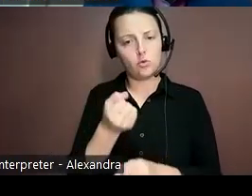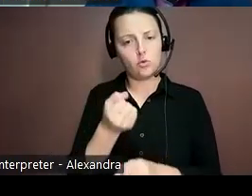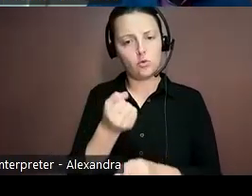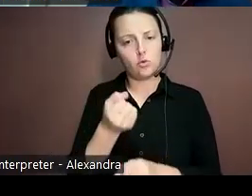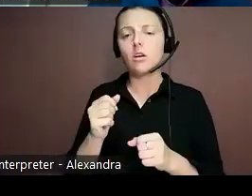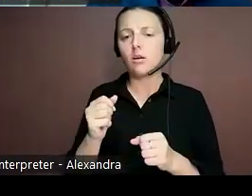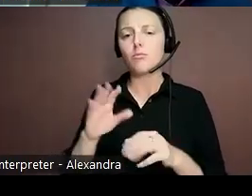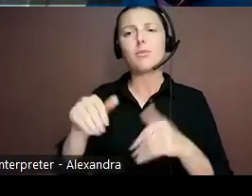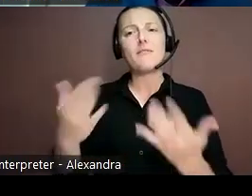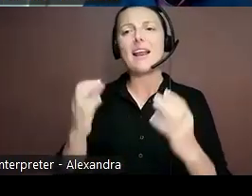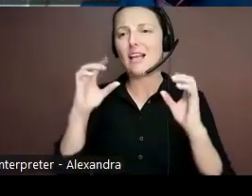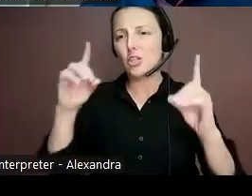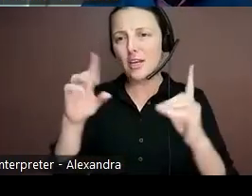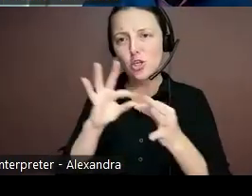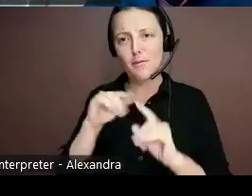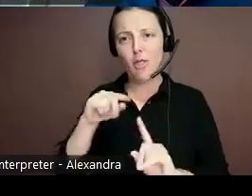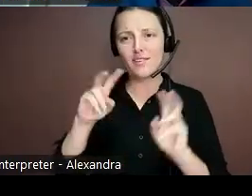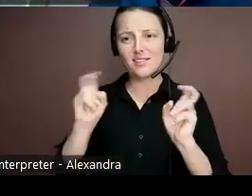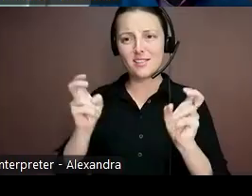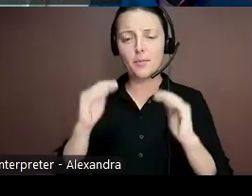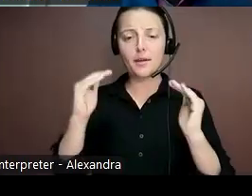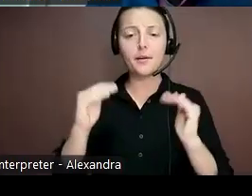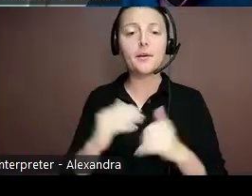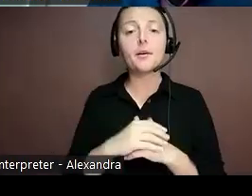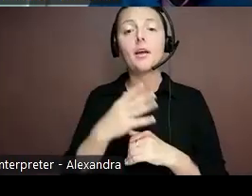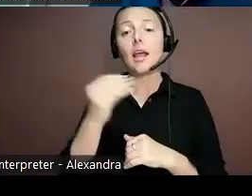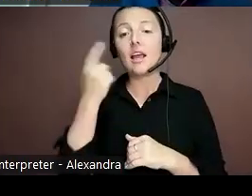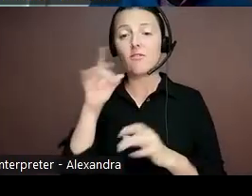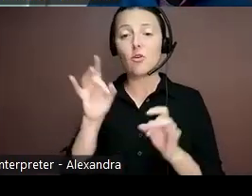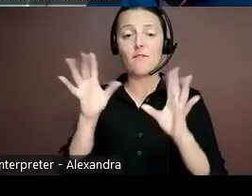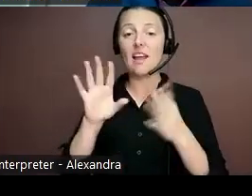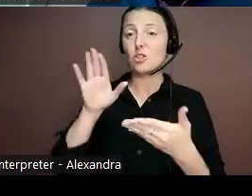um through the violence reduction subcommittee, for example, providing a lot of like uh wellness